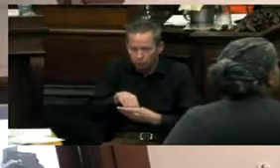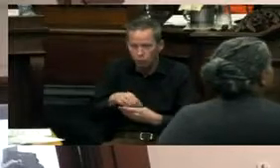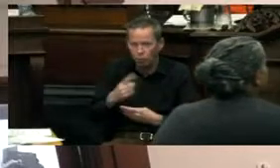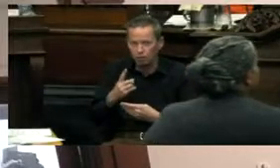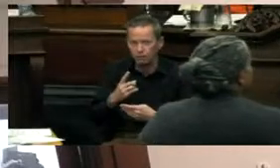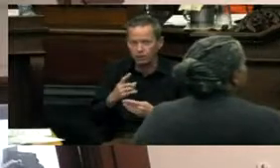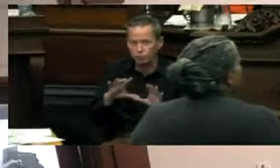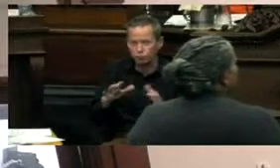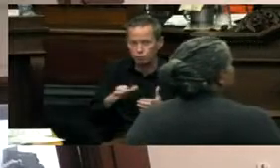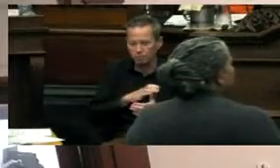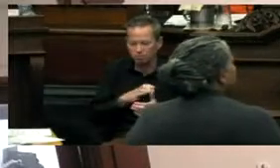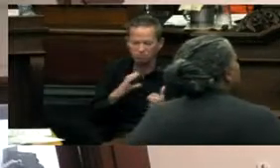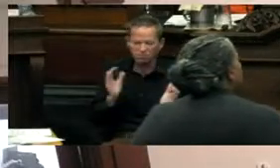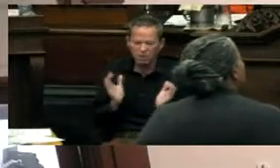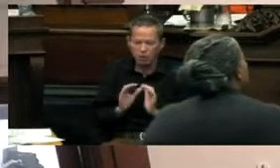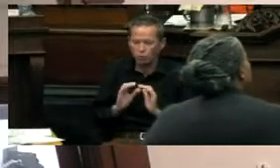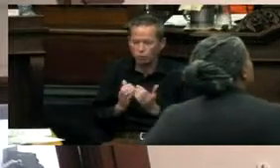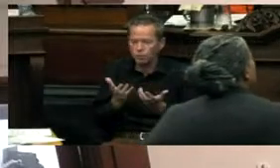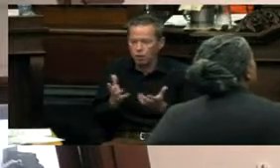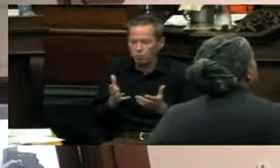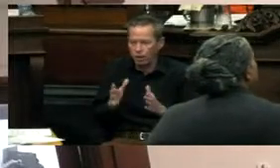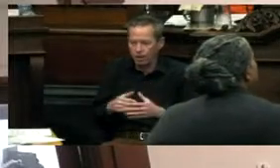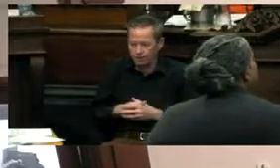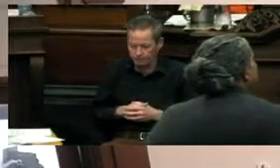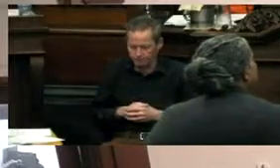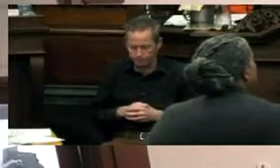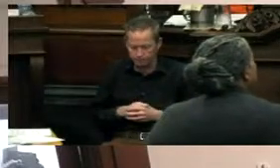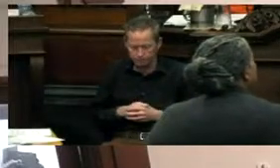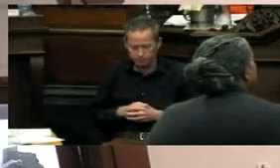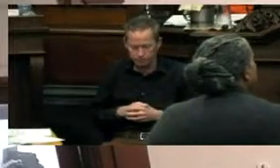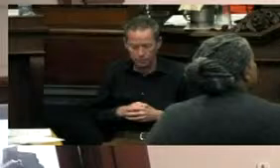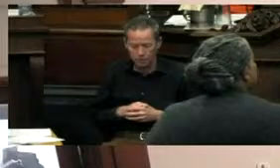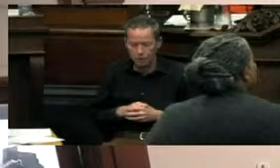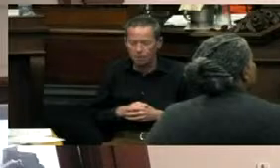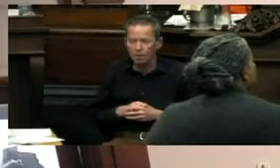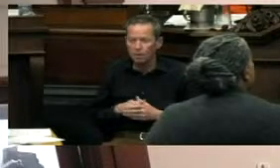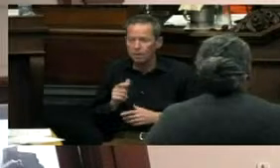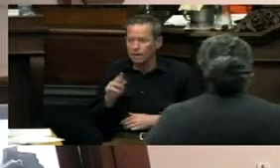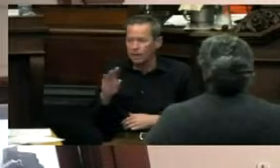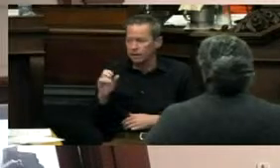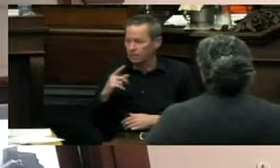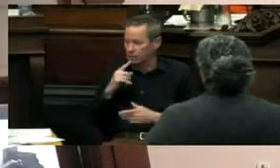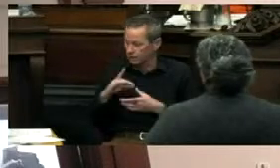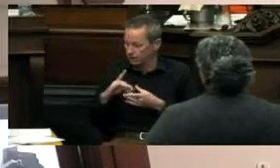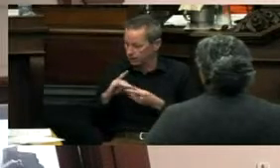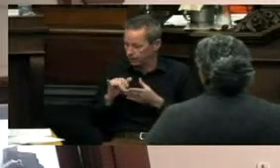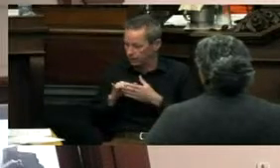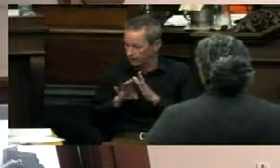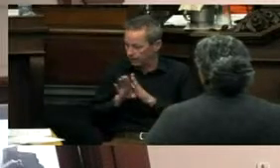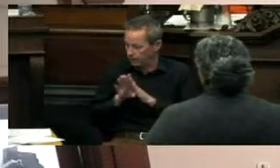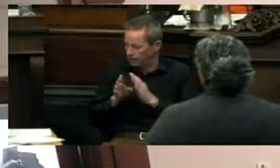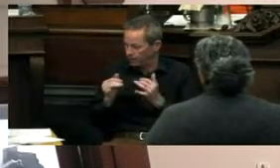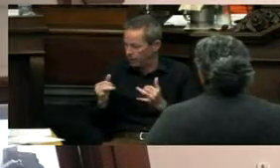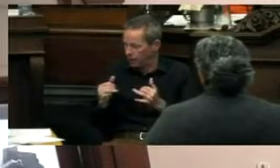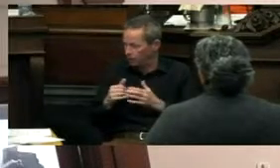really do, and I'm I'm glad that I'm hearing that you're going to be on one of these groups, these